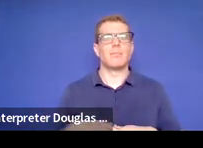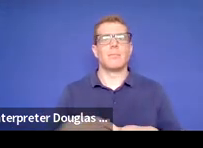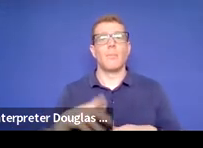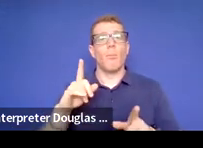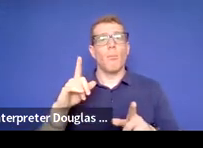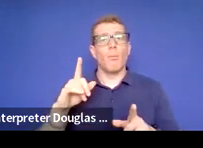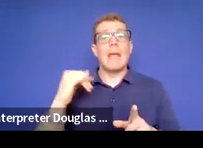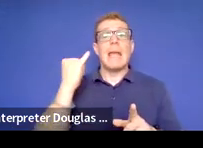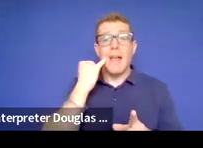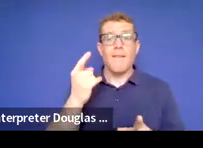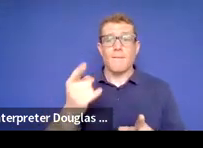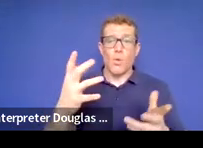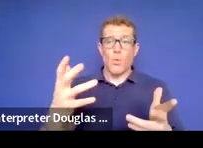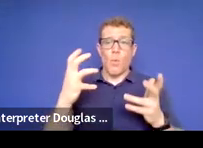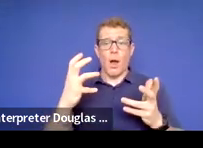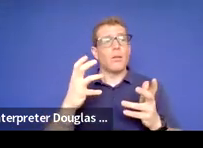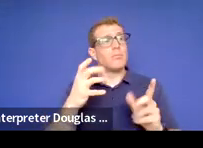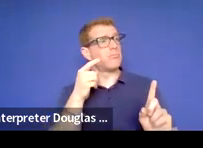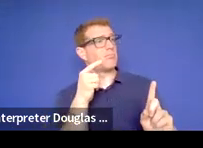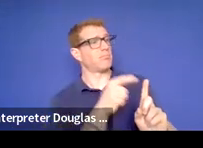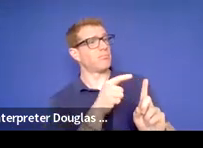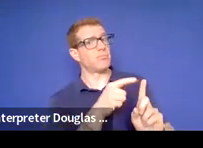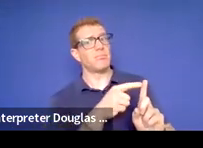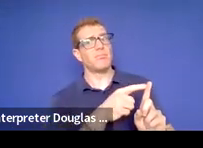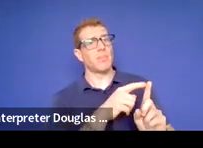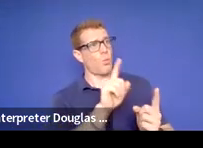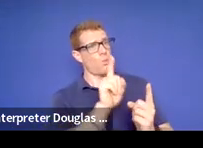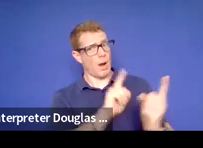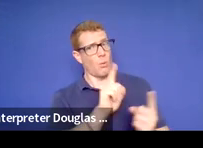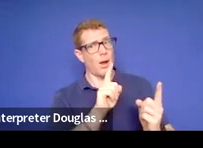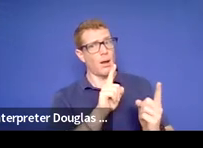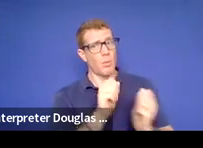If you want them to be one on one with you, you need to be one on one with them.